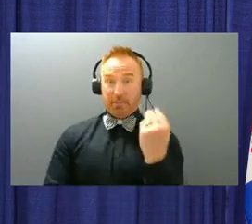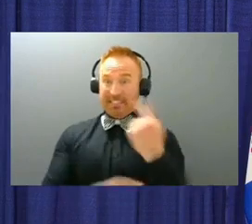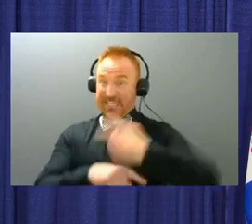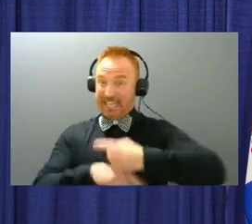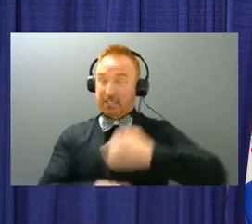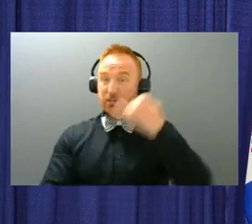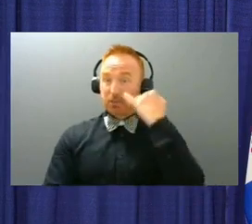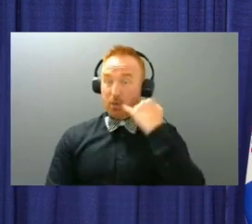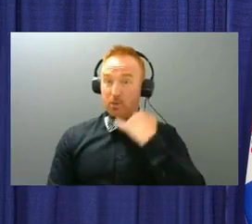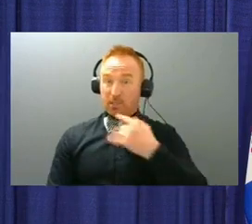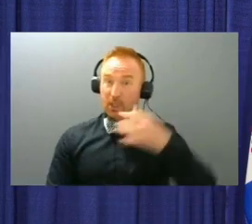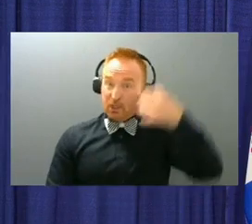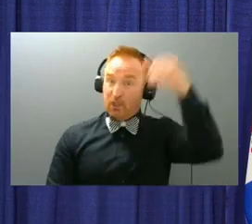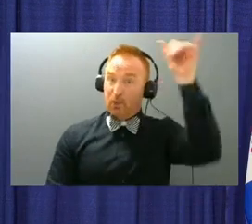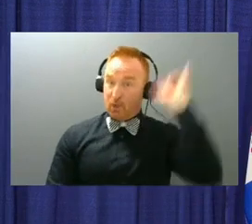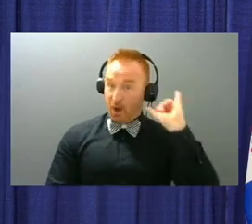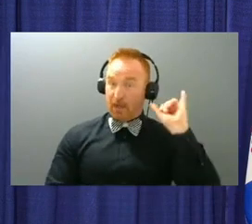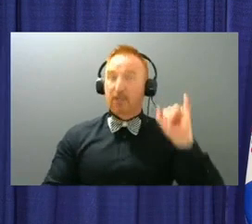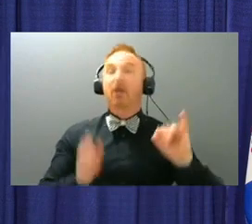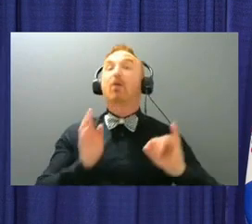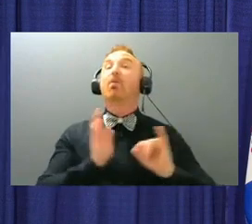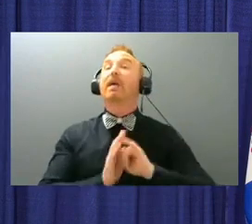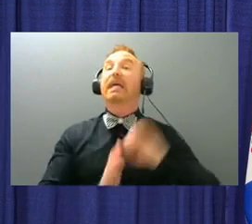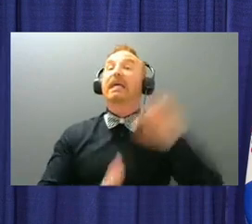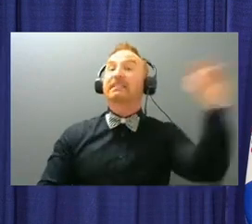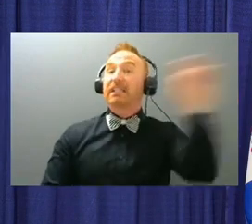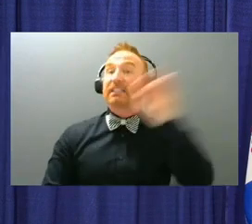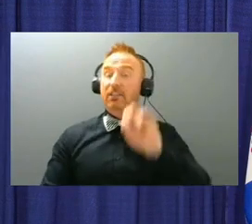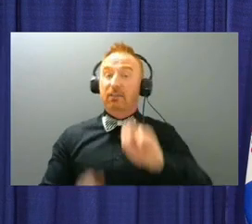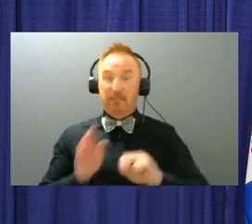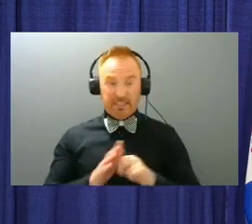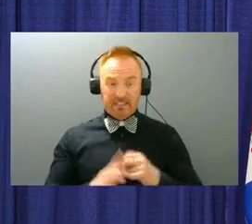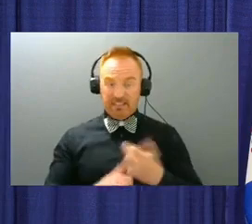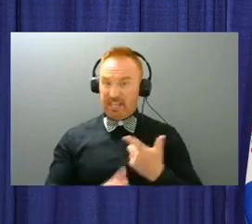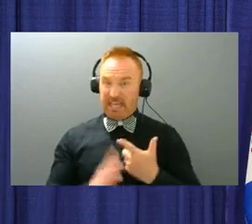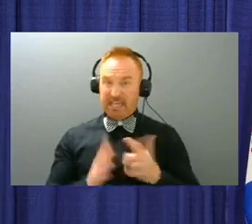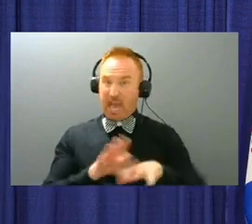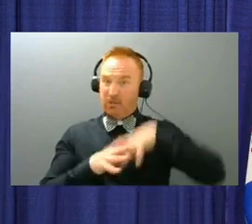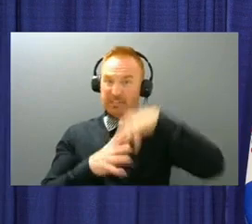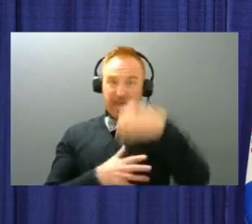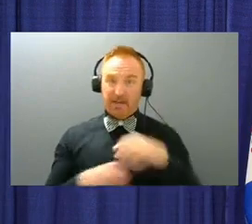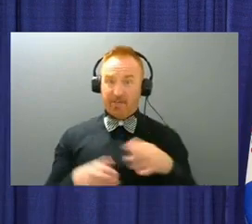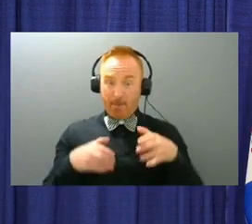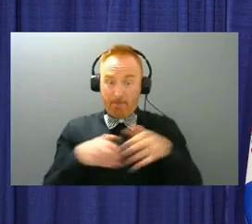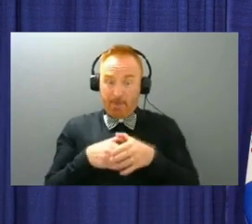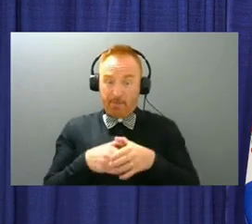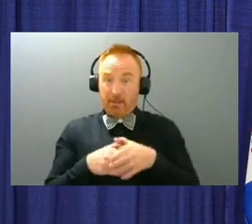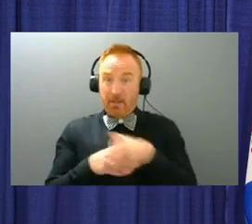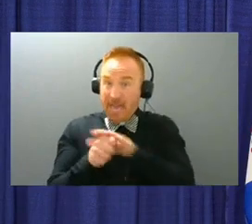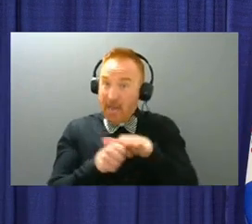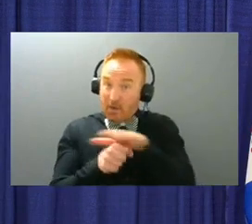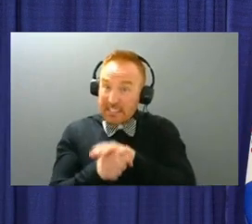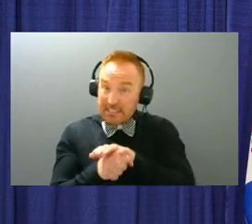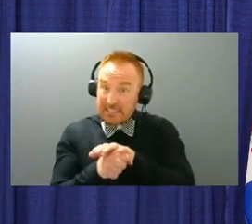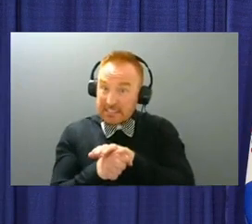you're travelling into or back to Yukon after being outside our bubble areas. That is a hardship, but I think